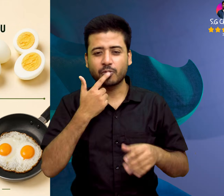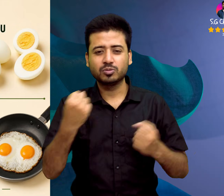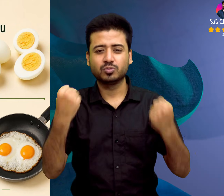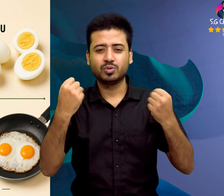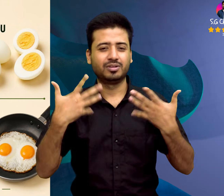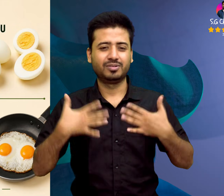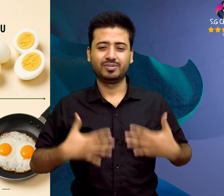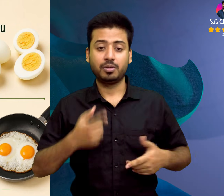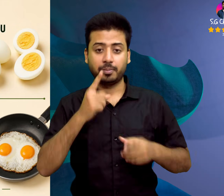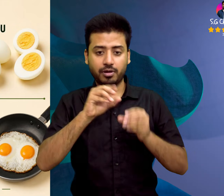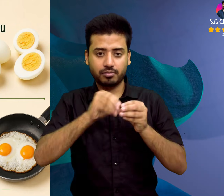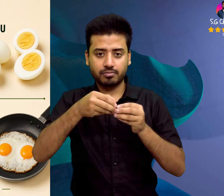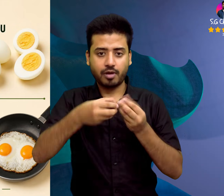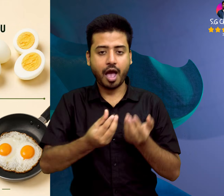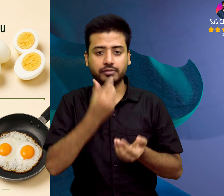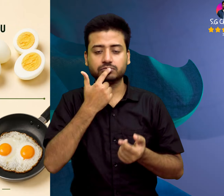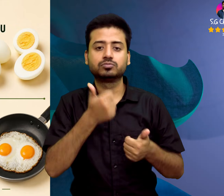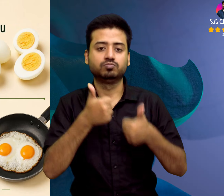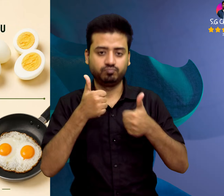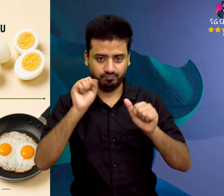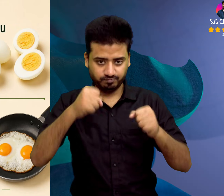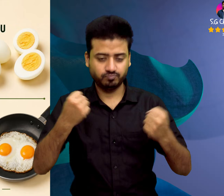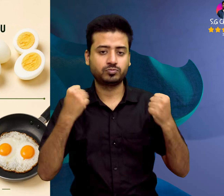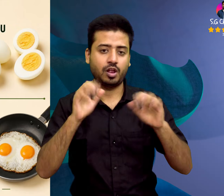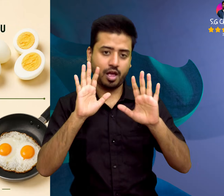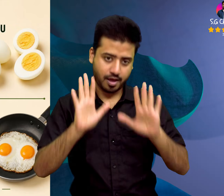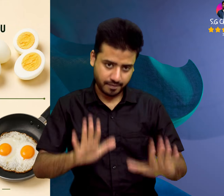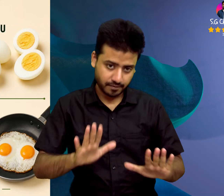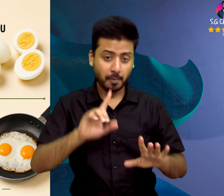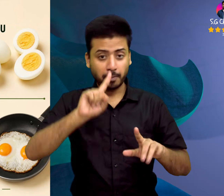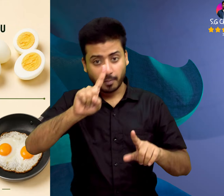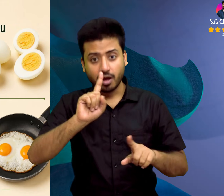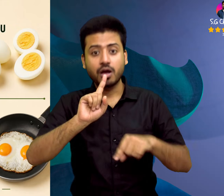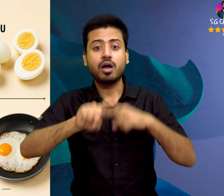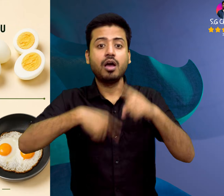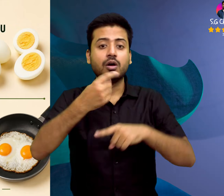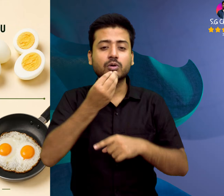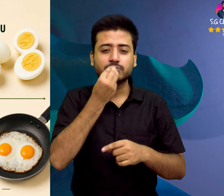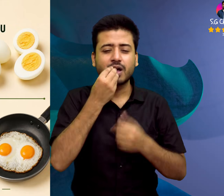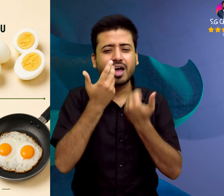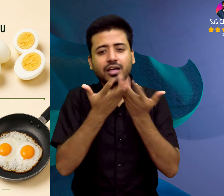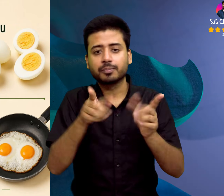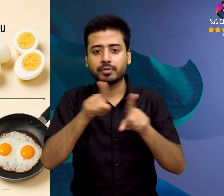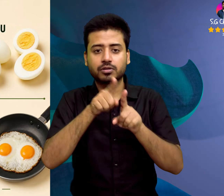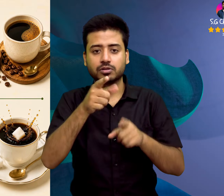but the physical structure of the carbohydrate dictates its metabolic effect. A boiled potato